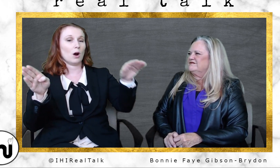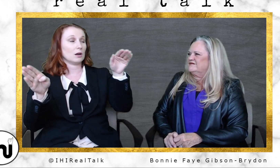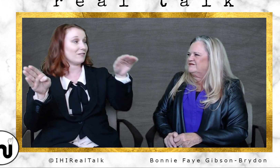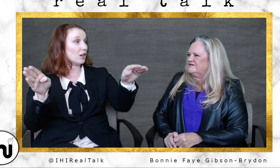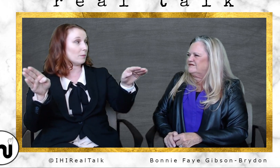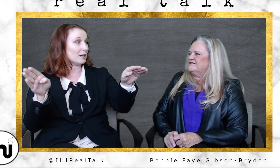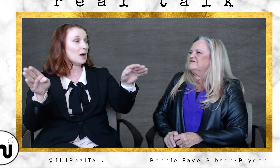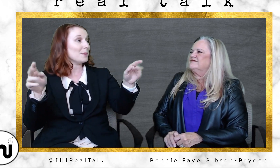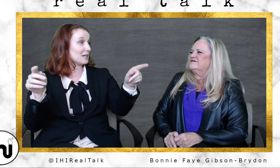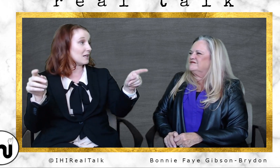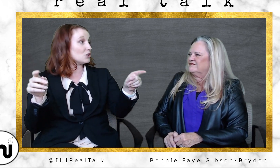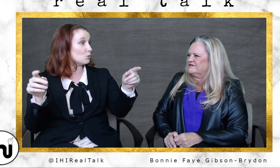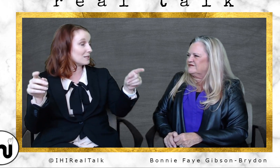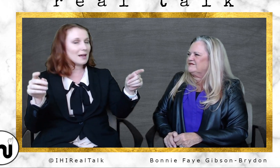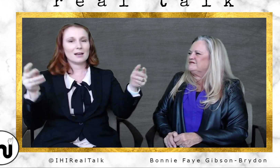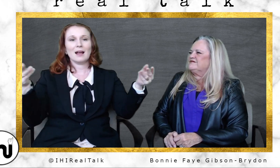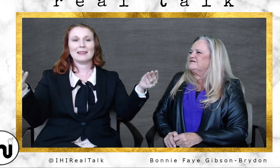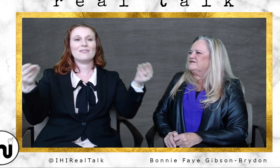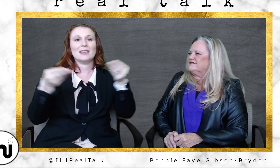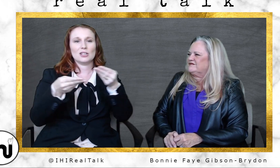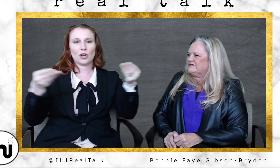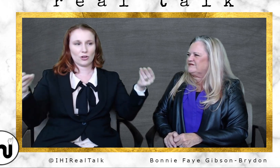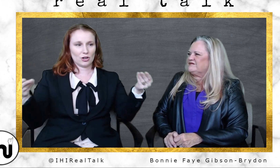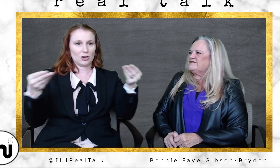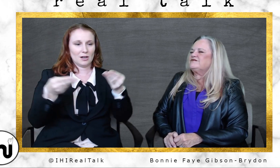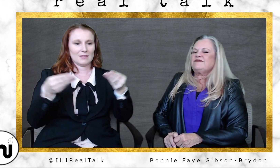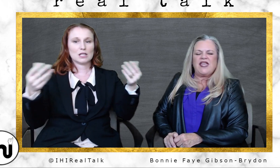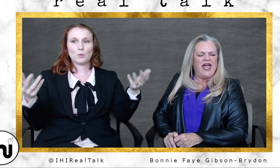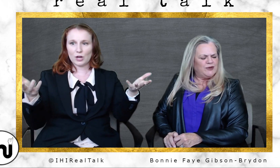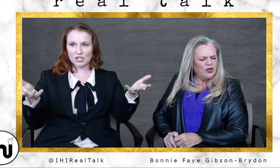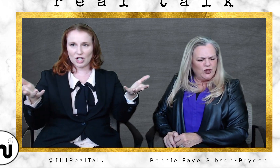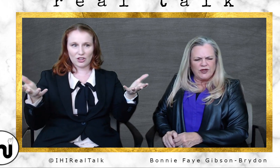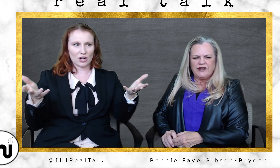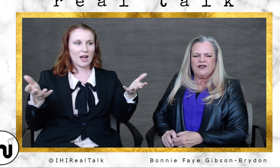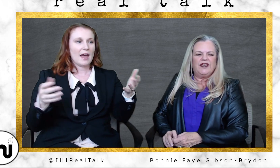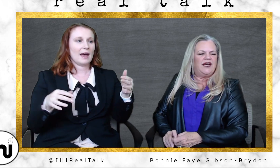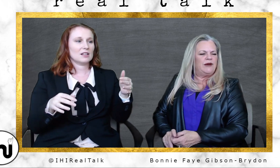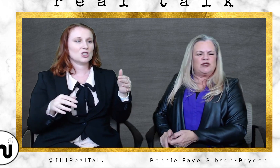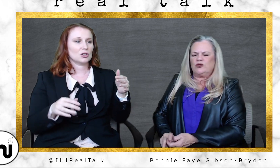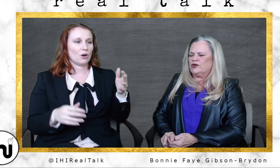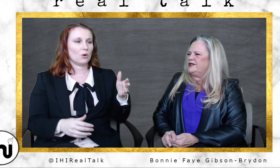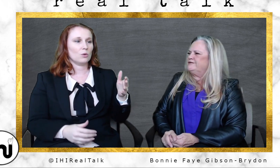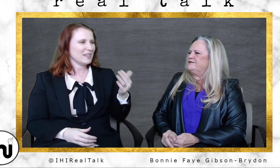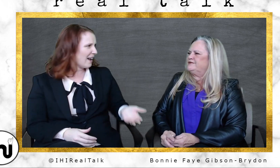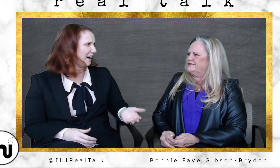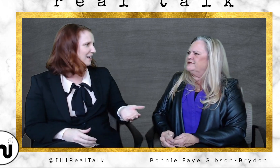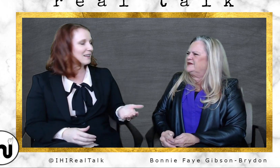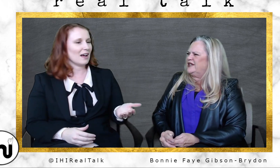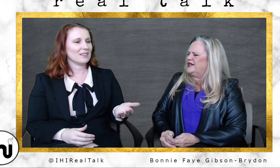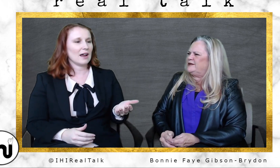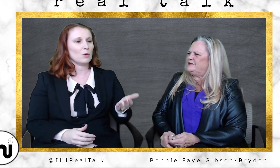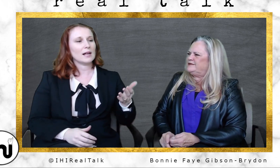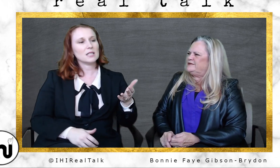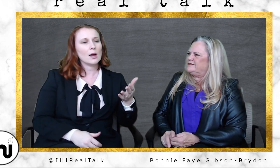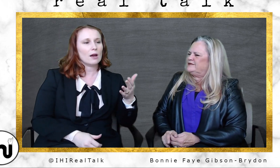Development because as you said, they feed each other. They support each other. Bonnie: Absolutely. Desirée: And so... yeah! and and when I saw